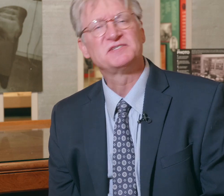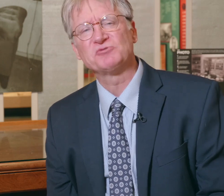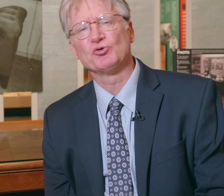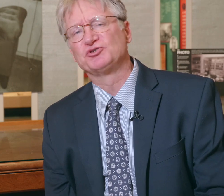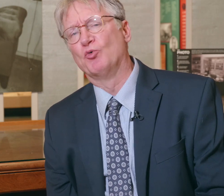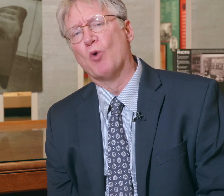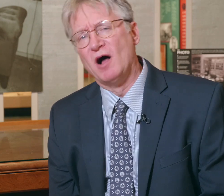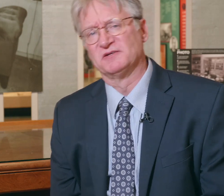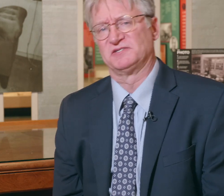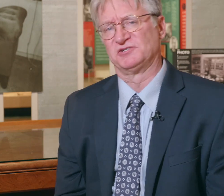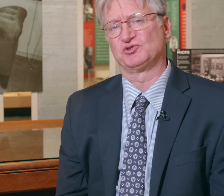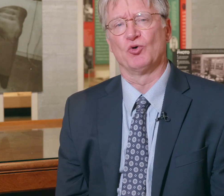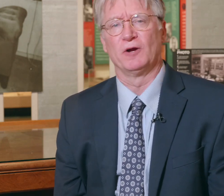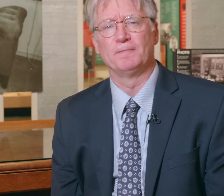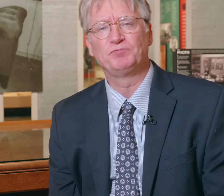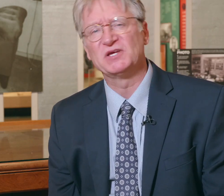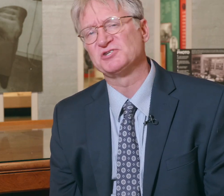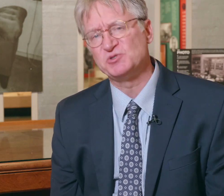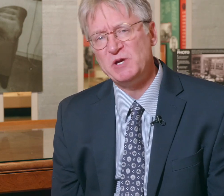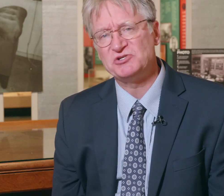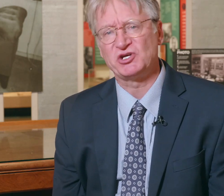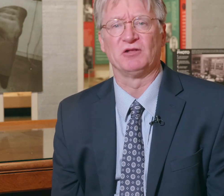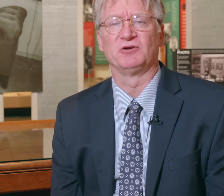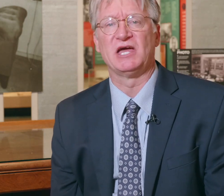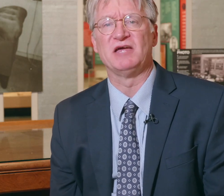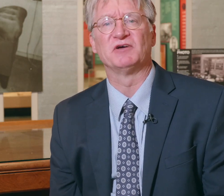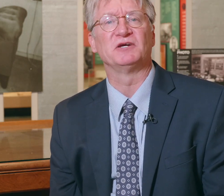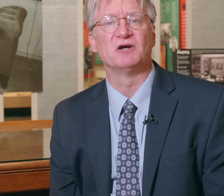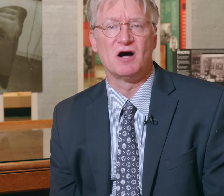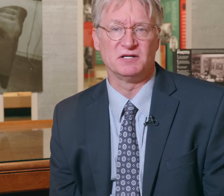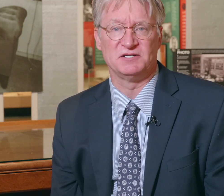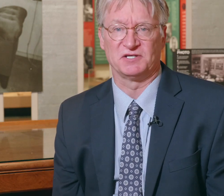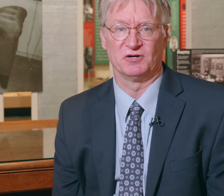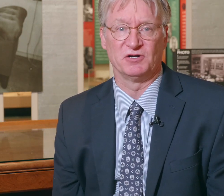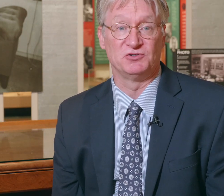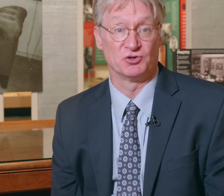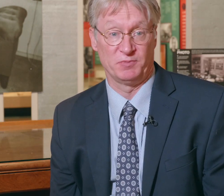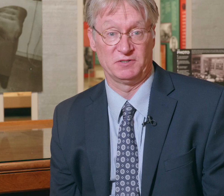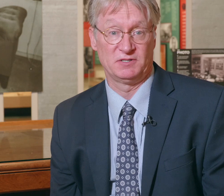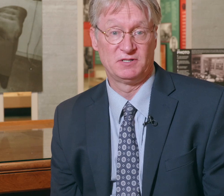Central to Wallace's story is a speech Keller gave at the Gandhi Center in Durban.